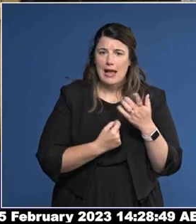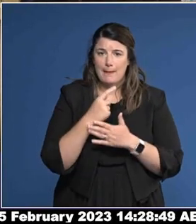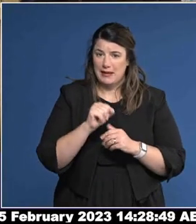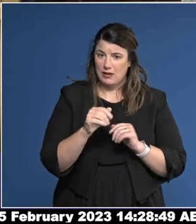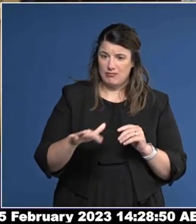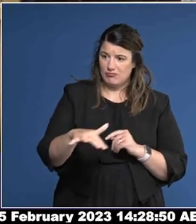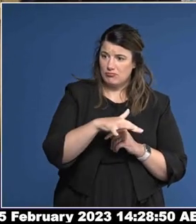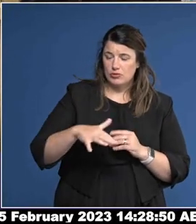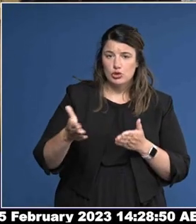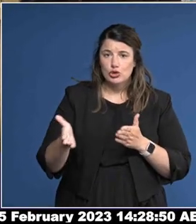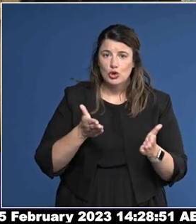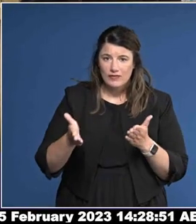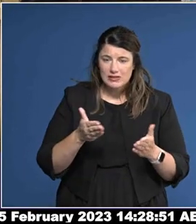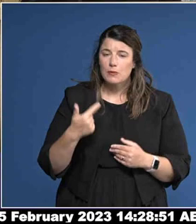to taking a proactive or preventative approach?